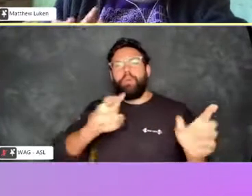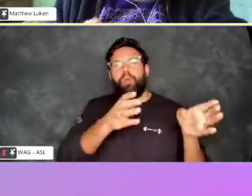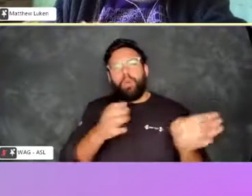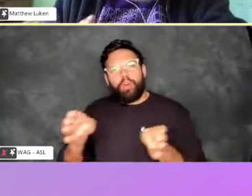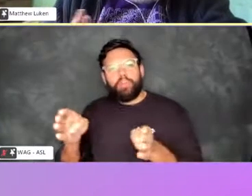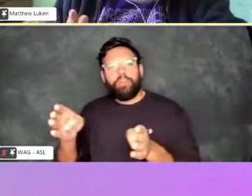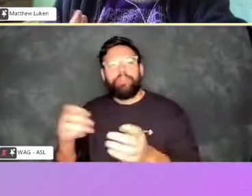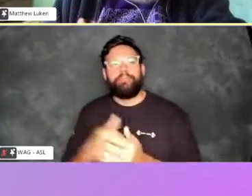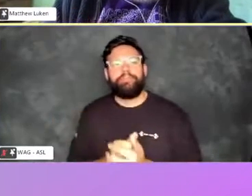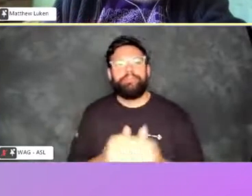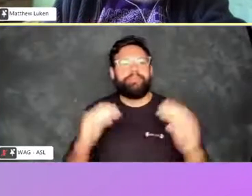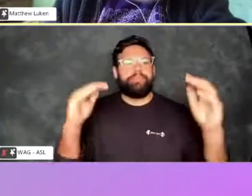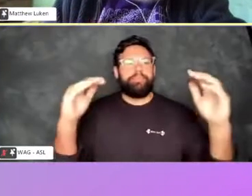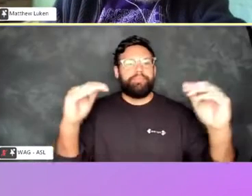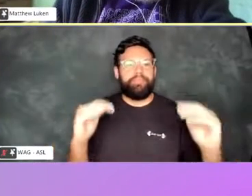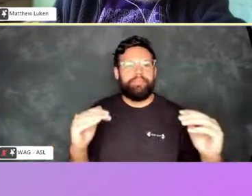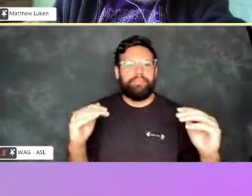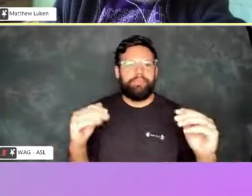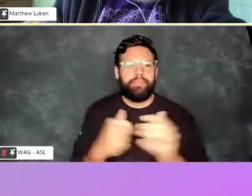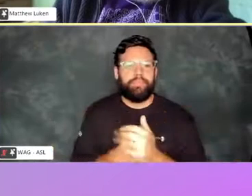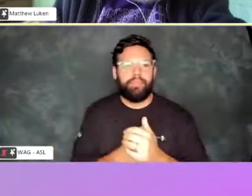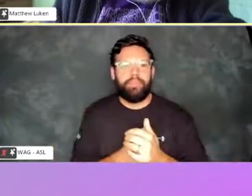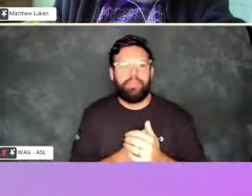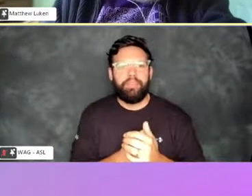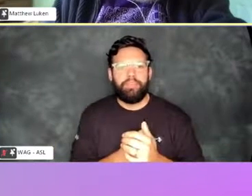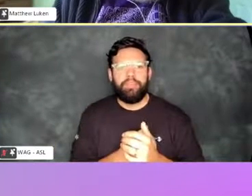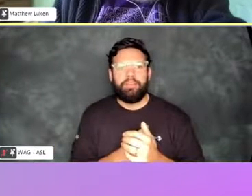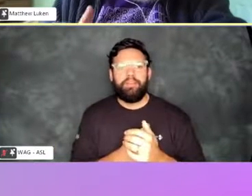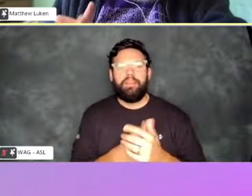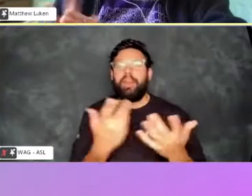where is it located, what are the hierarchy levels, what